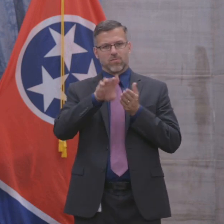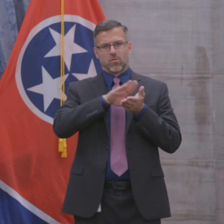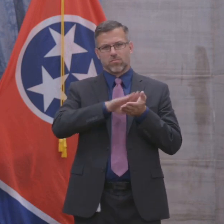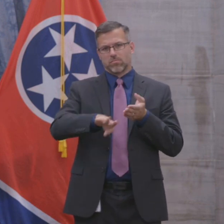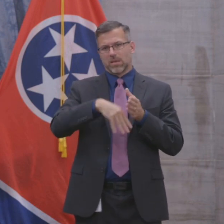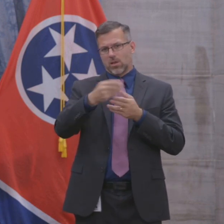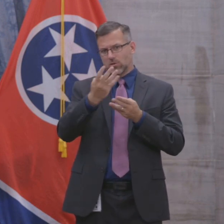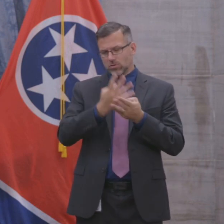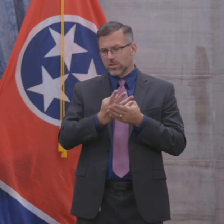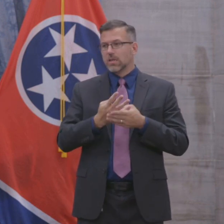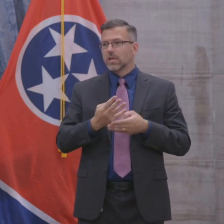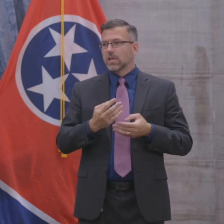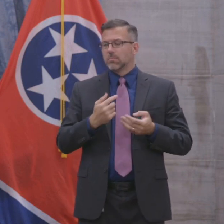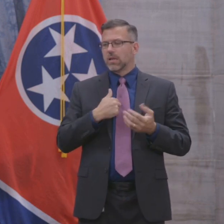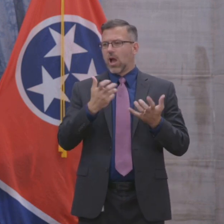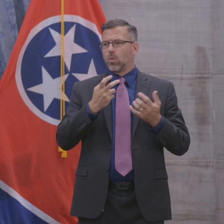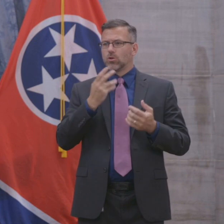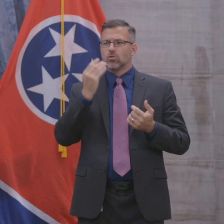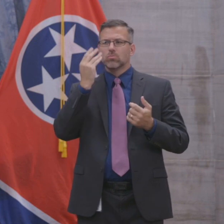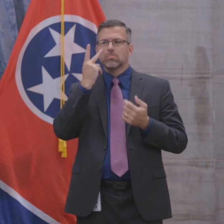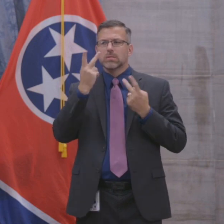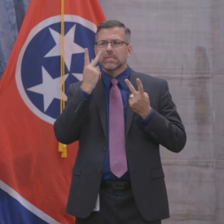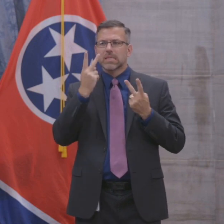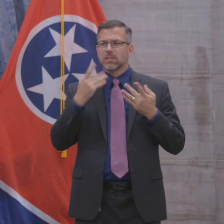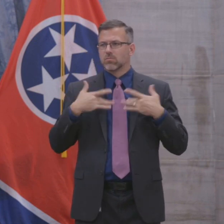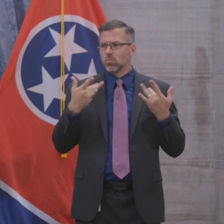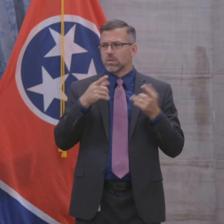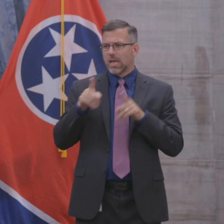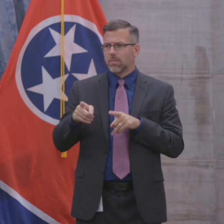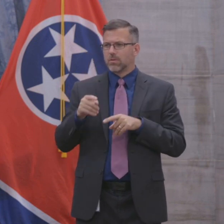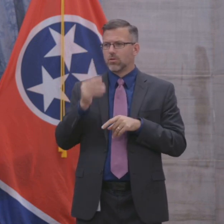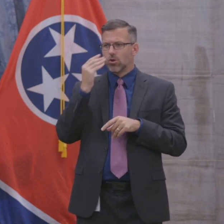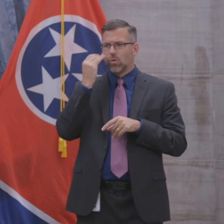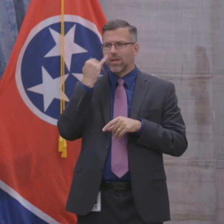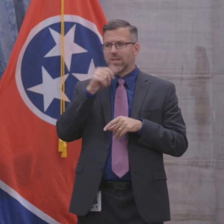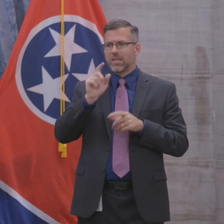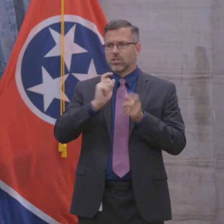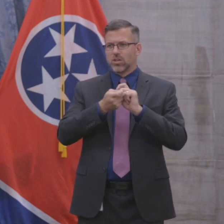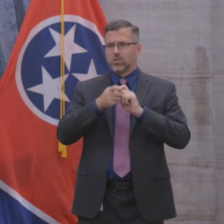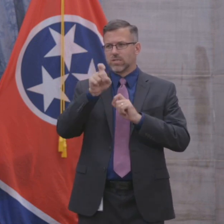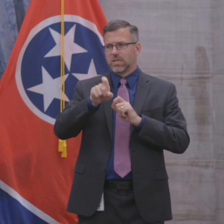also -- we're also evaluating that approach, the entire